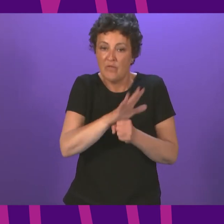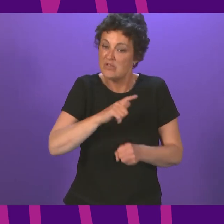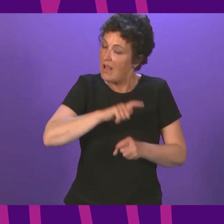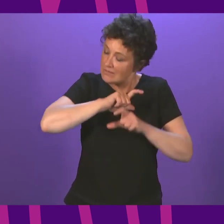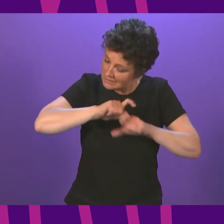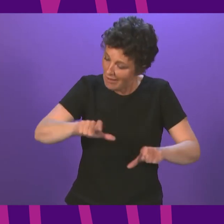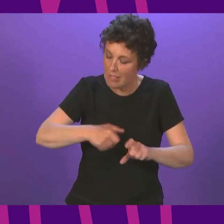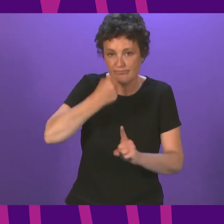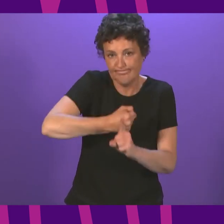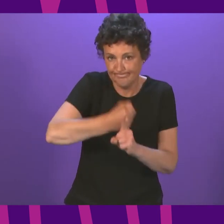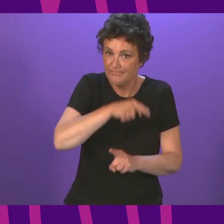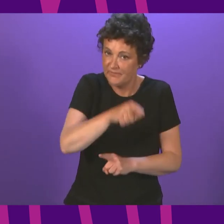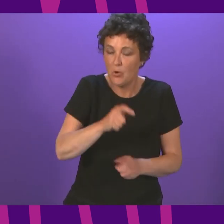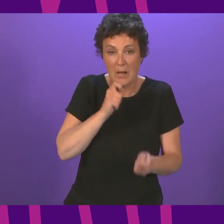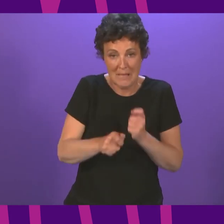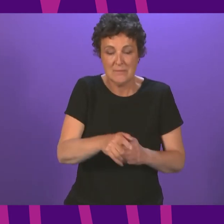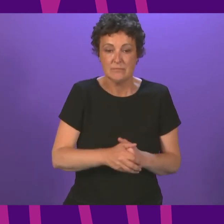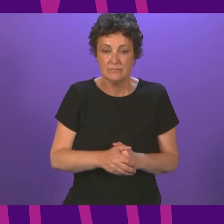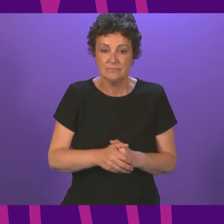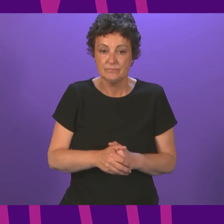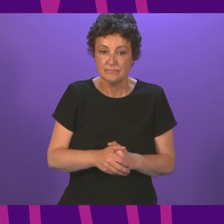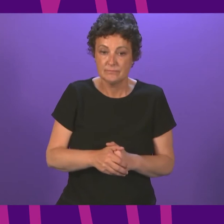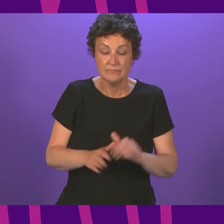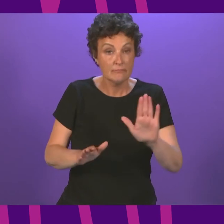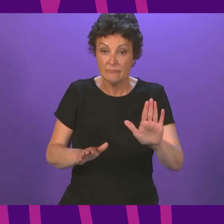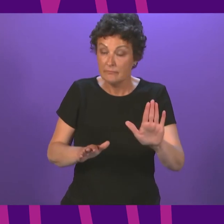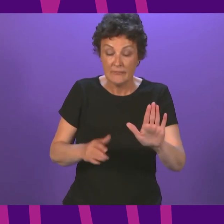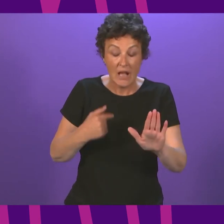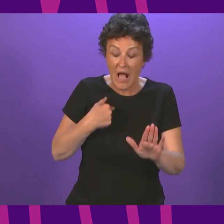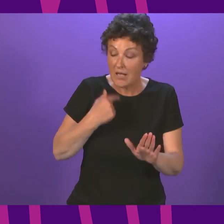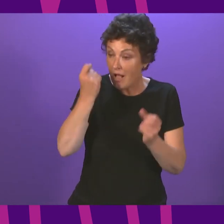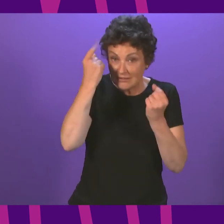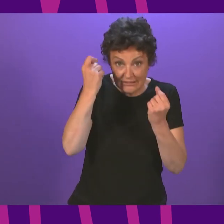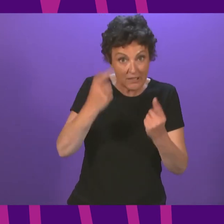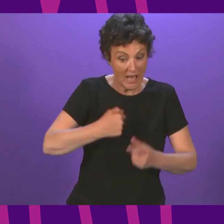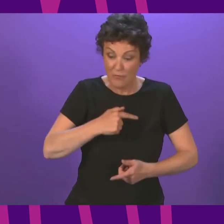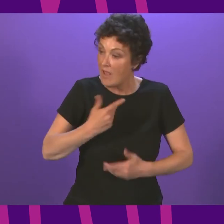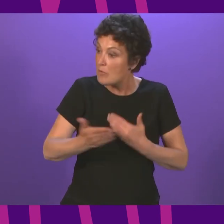amendment. I do not doubt that, had there been more time to engage with the Government